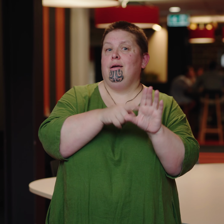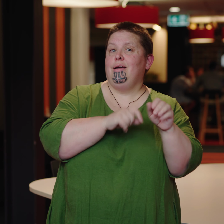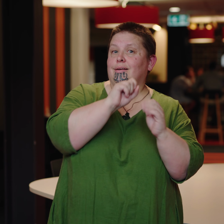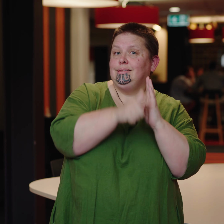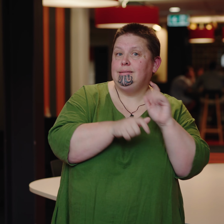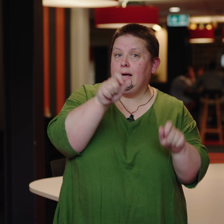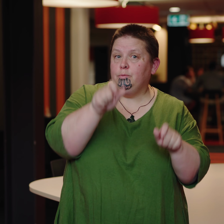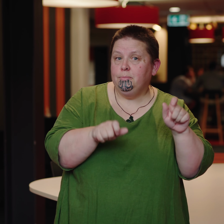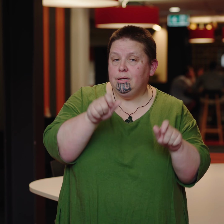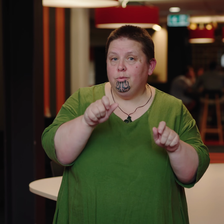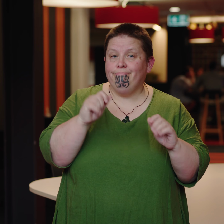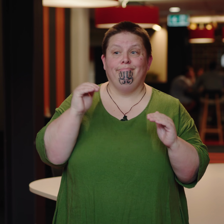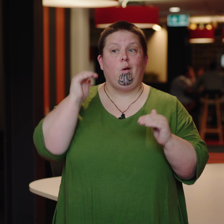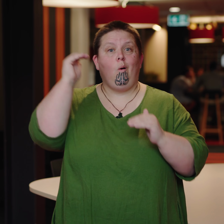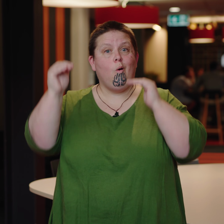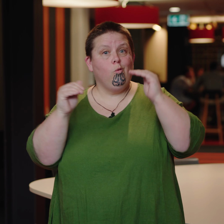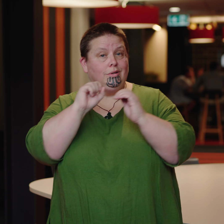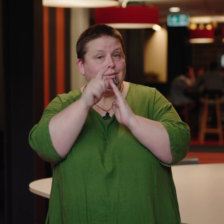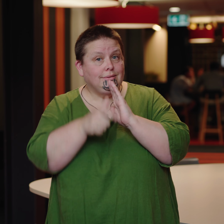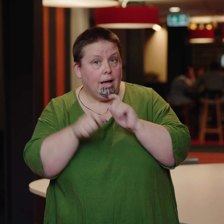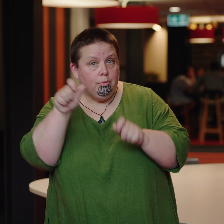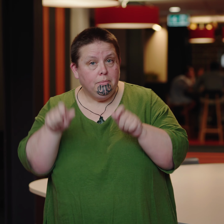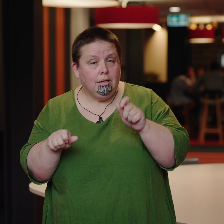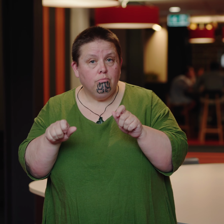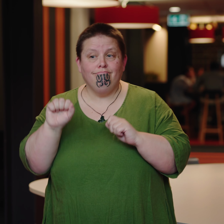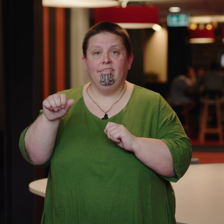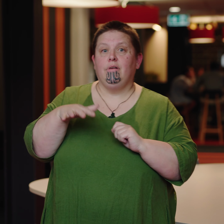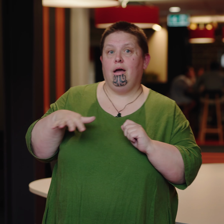people, older disabled people, and whānau.